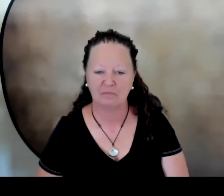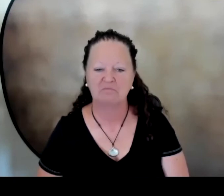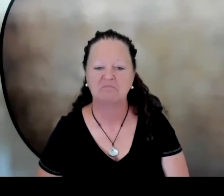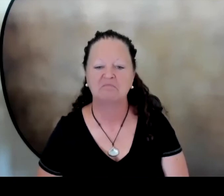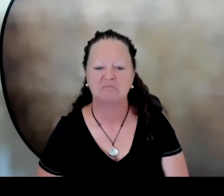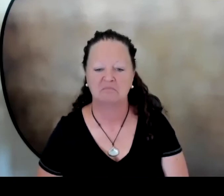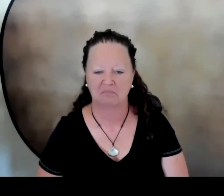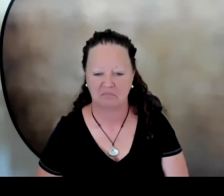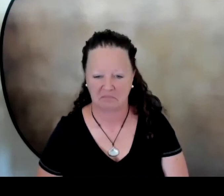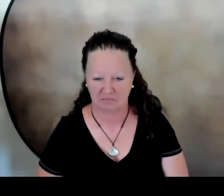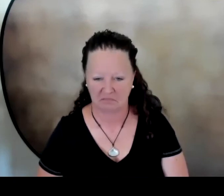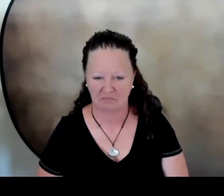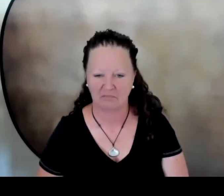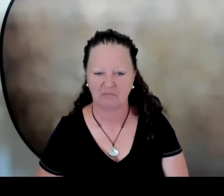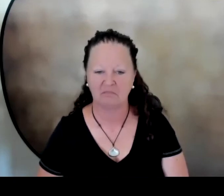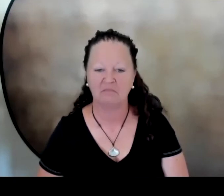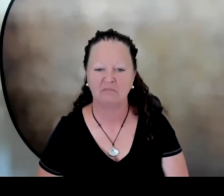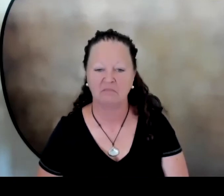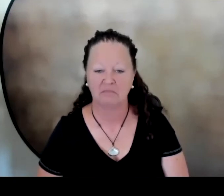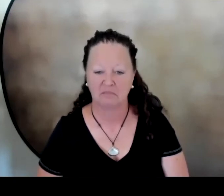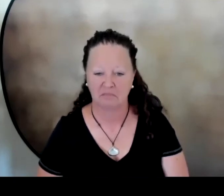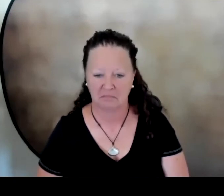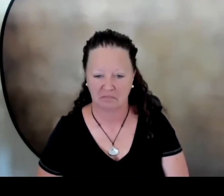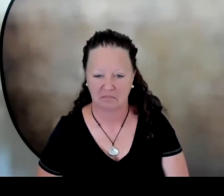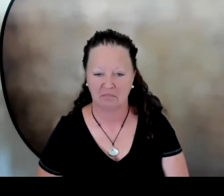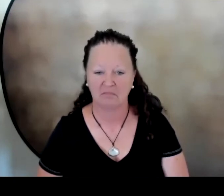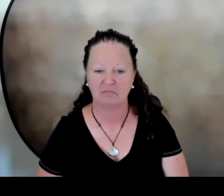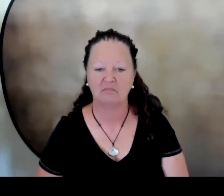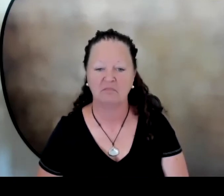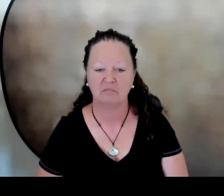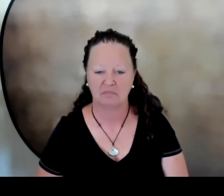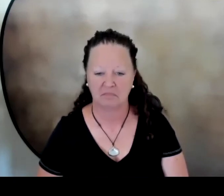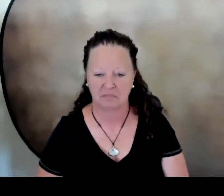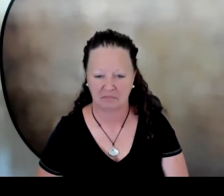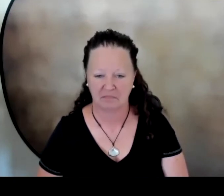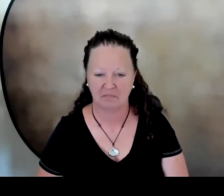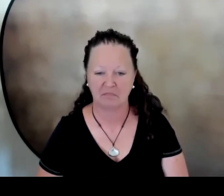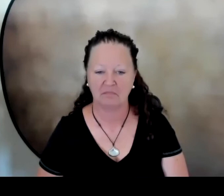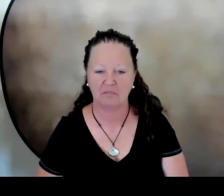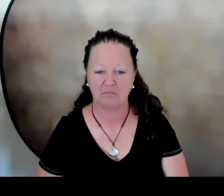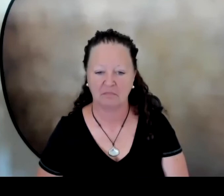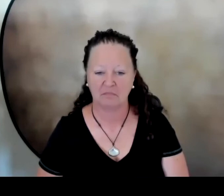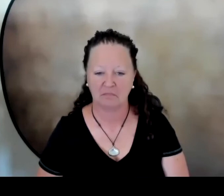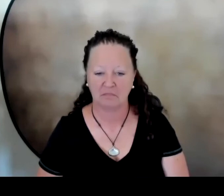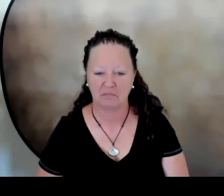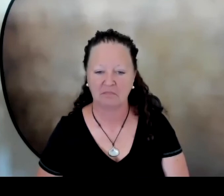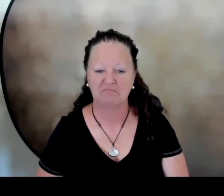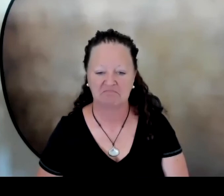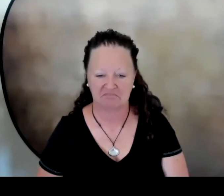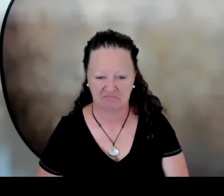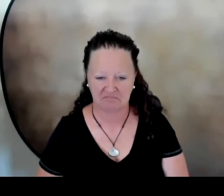Yeah. That's very, very good. It was probably my partner's favorite thing that I cooked.